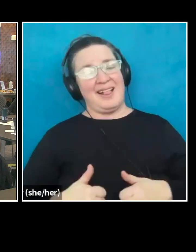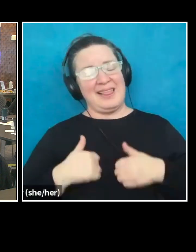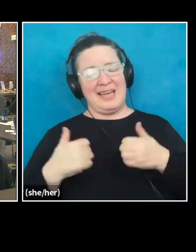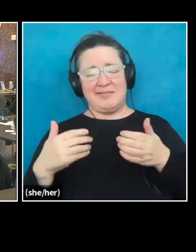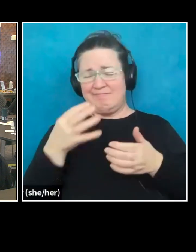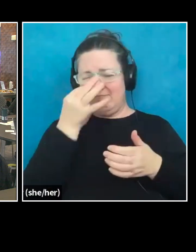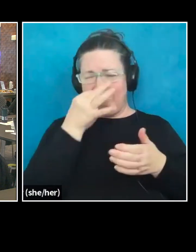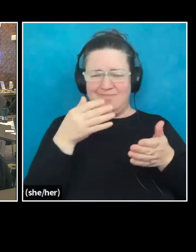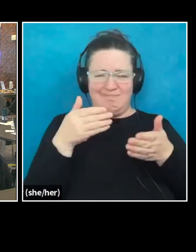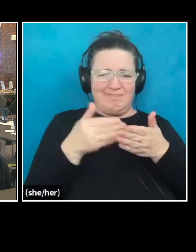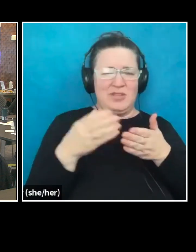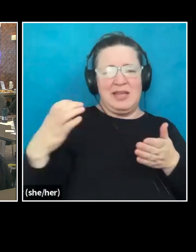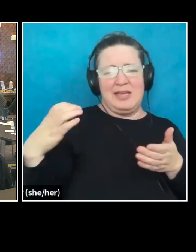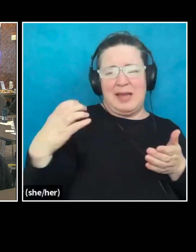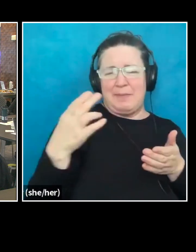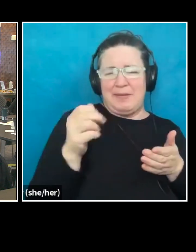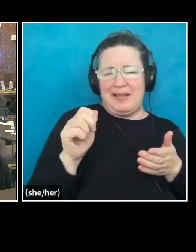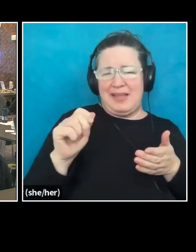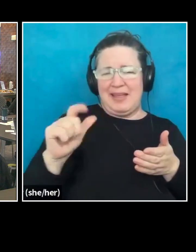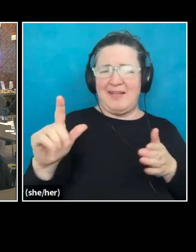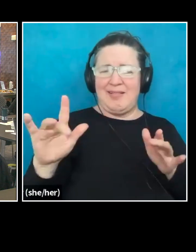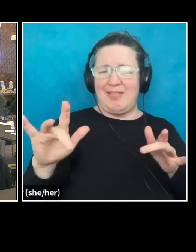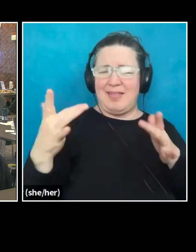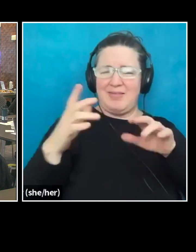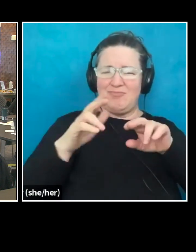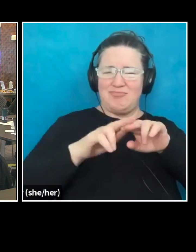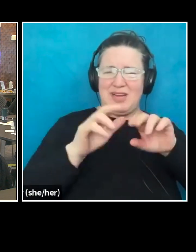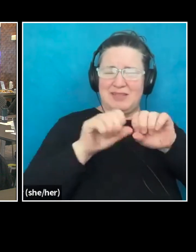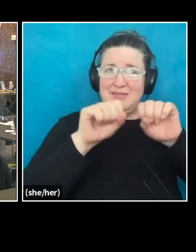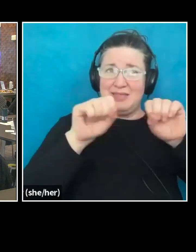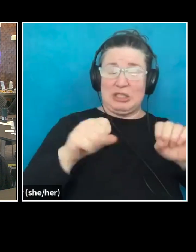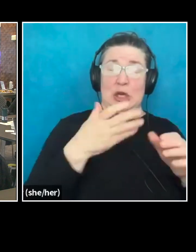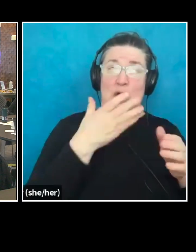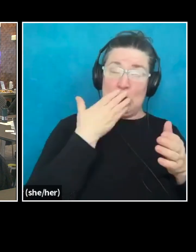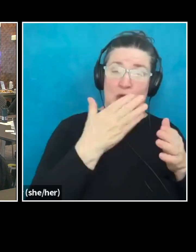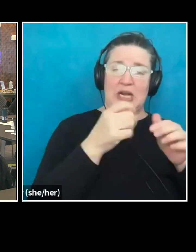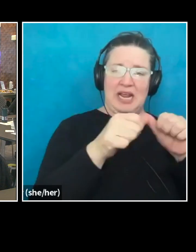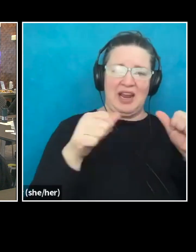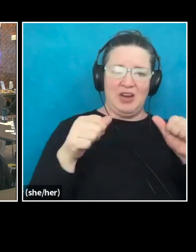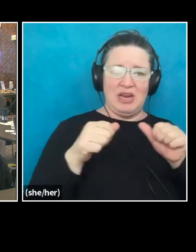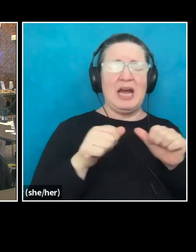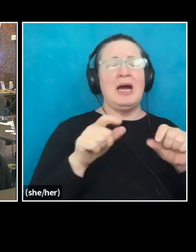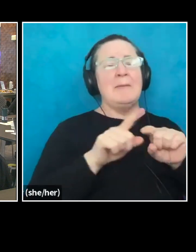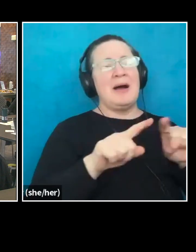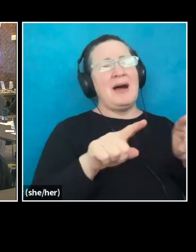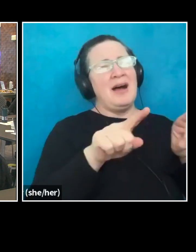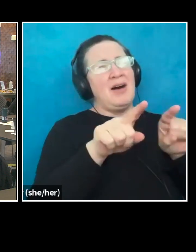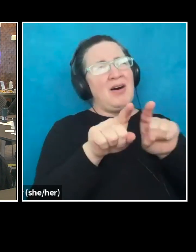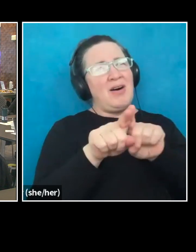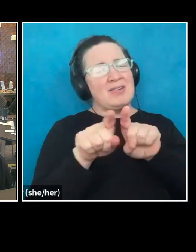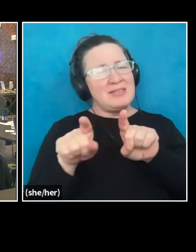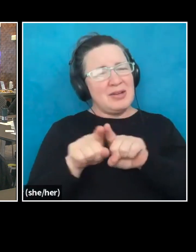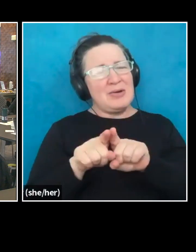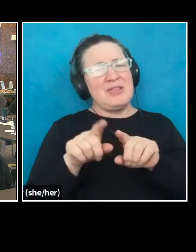Um, and I want to highlight that there is supposedly a pedestrian plaza or and um,